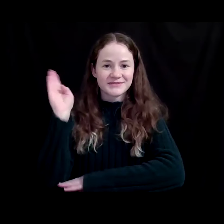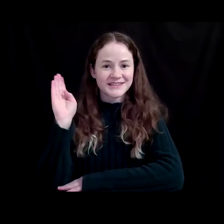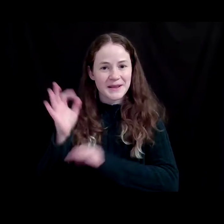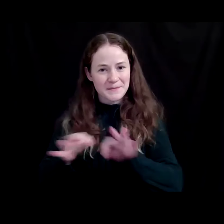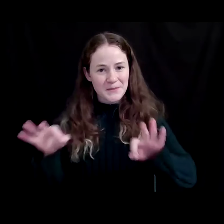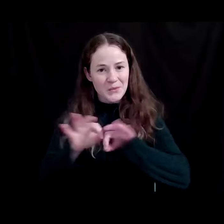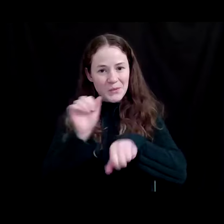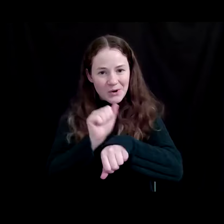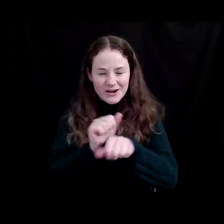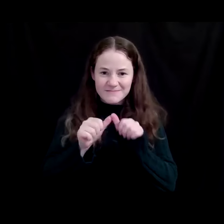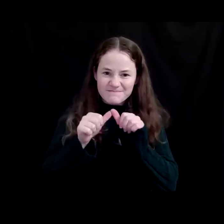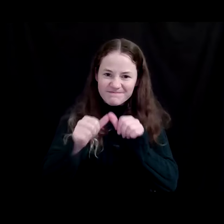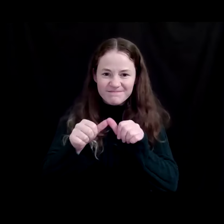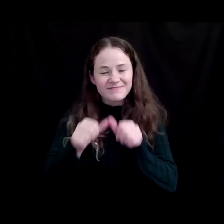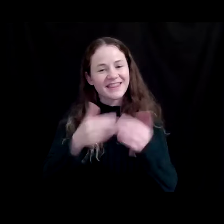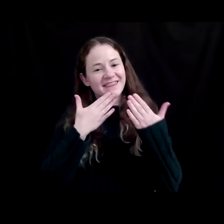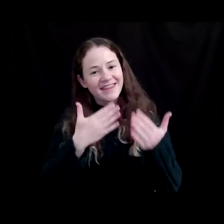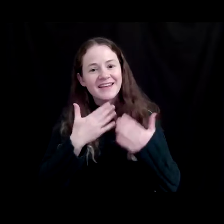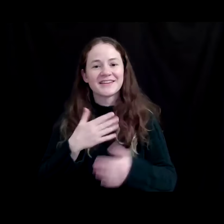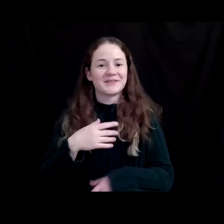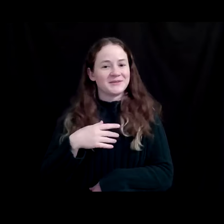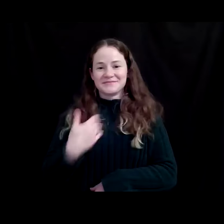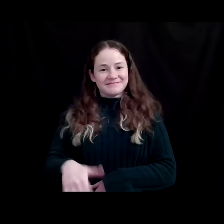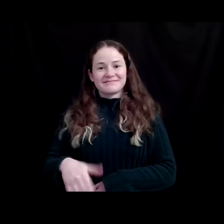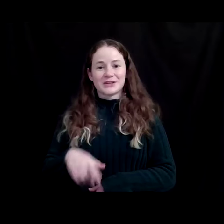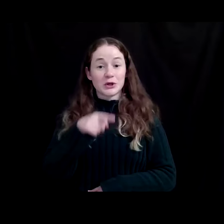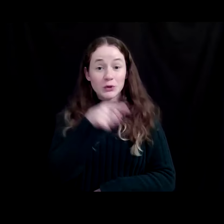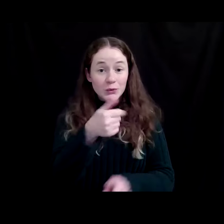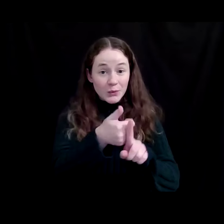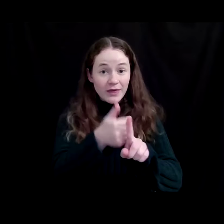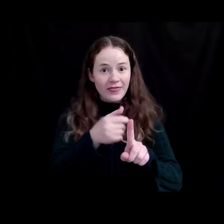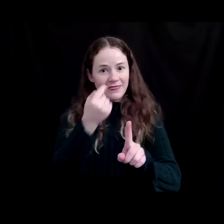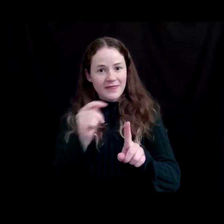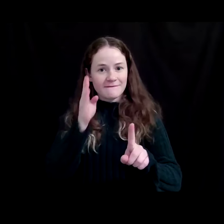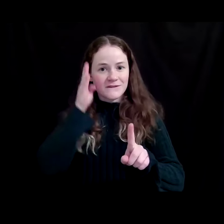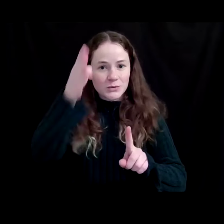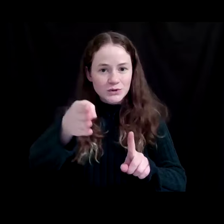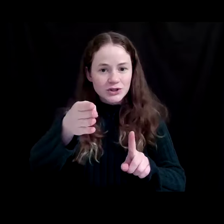because you're the future of these movements with all the questions and the in all the communities that all of our